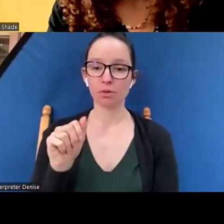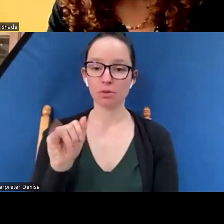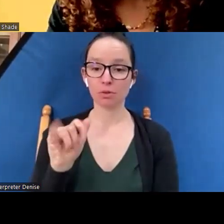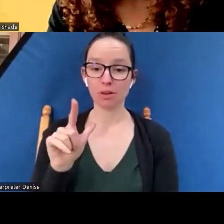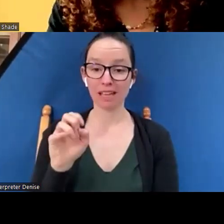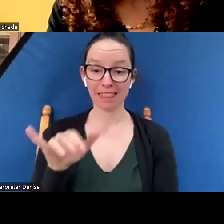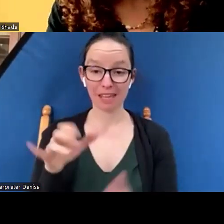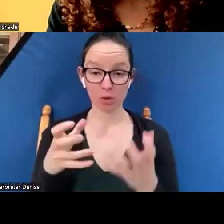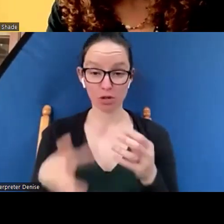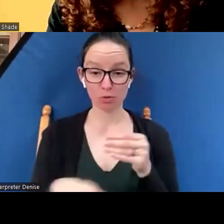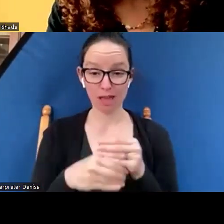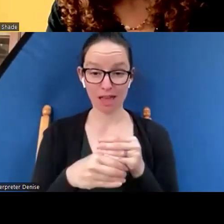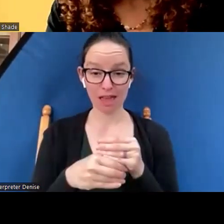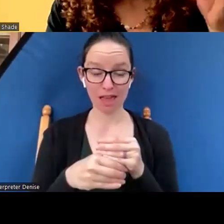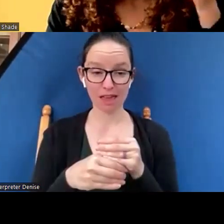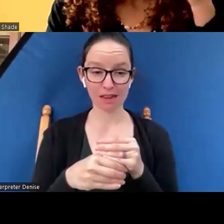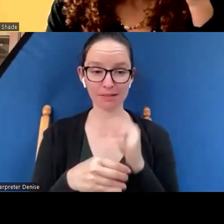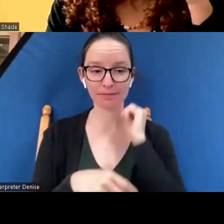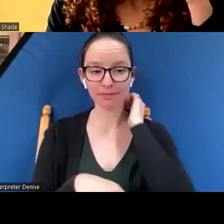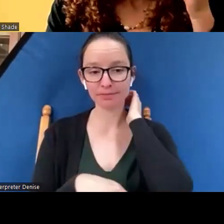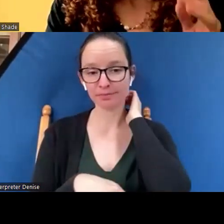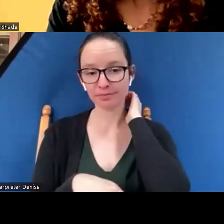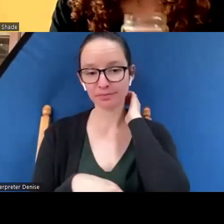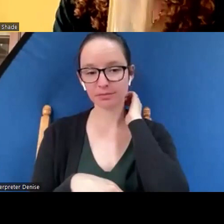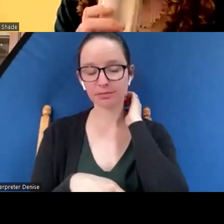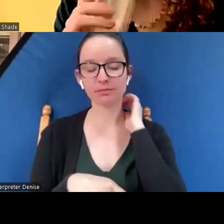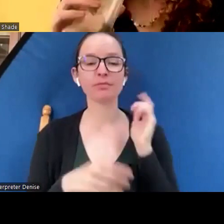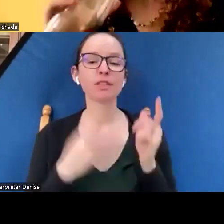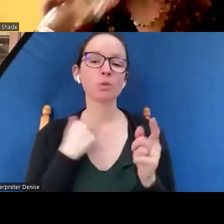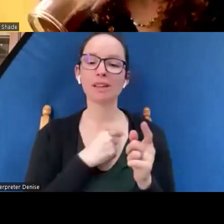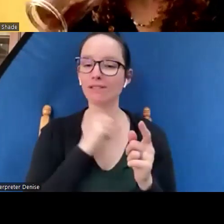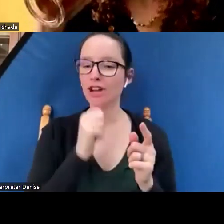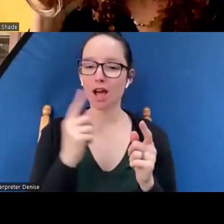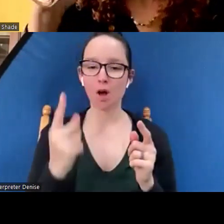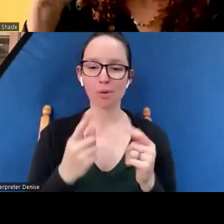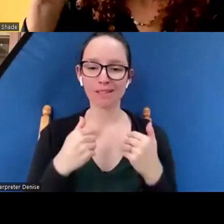We haven't always had money for an evaluator or a facilitator